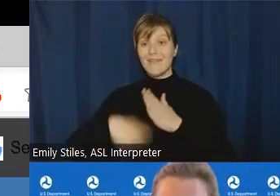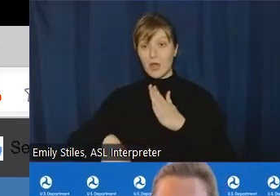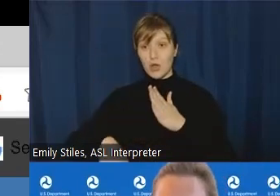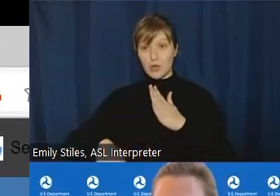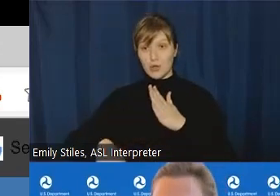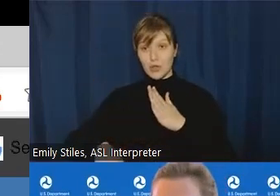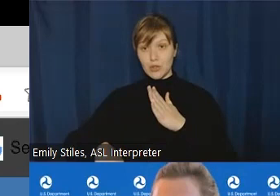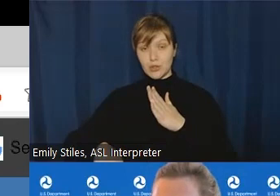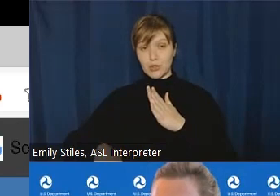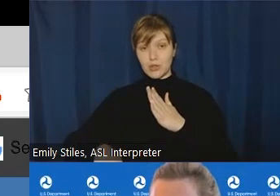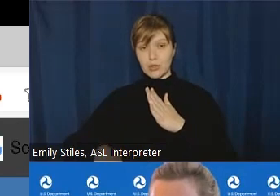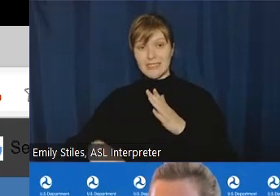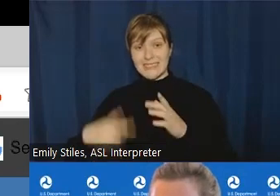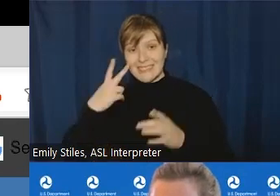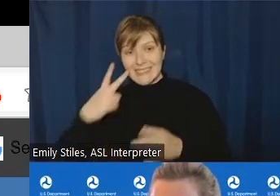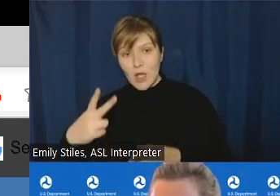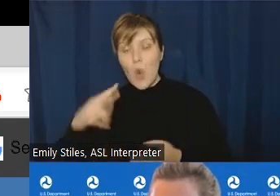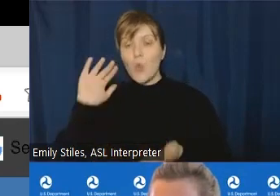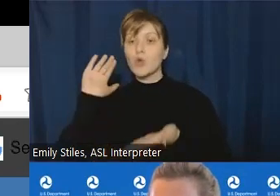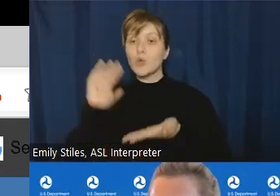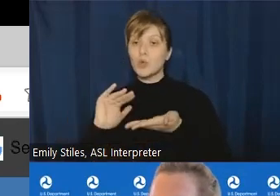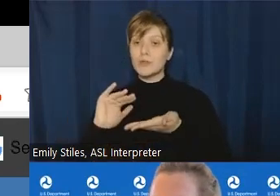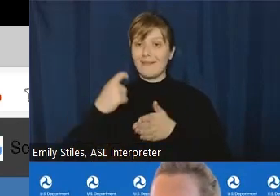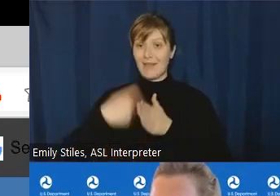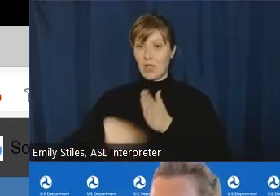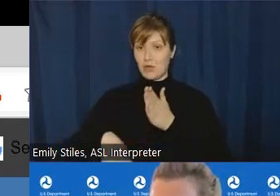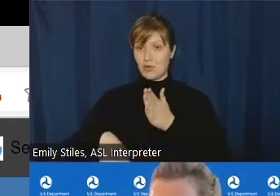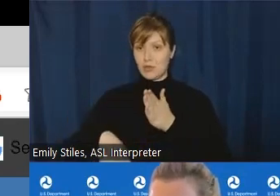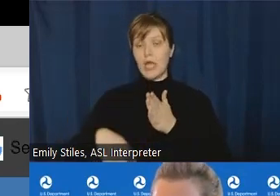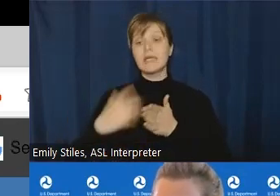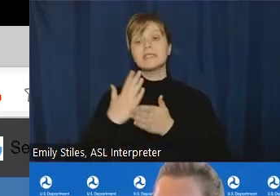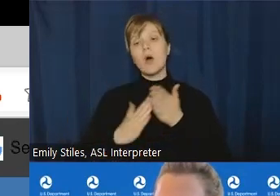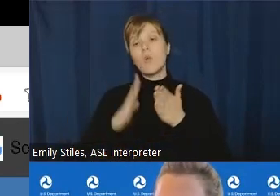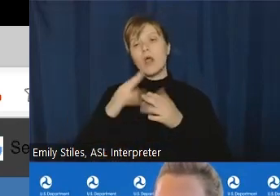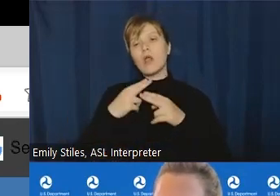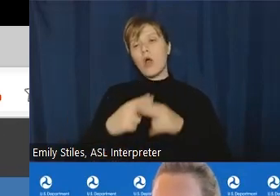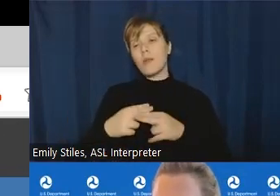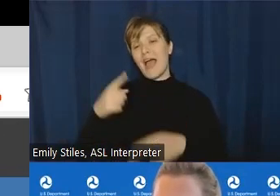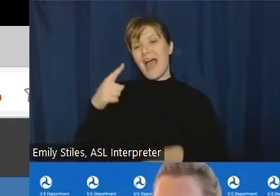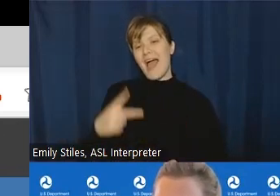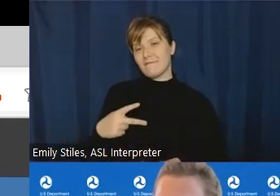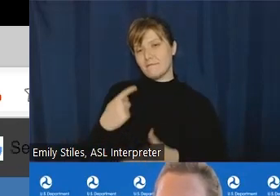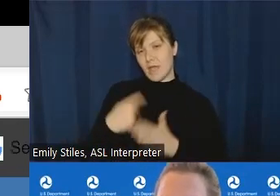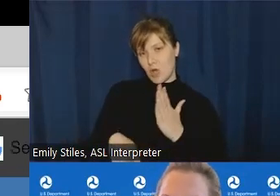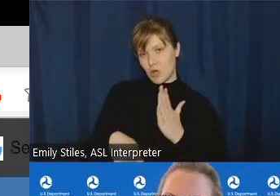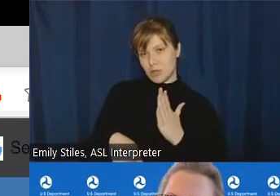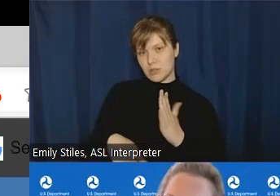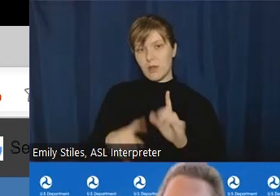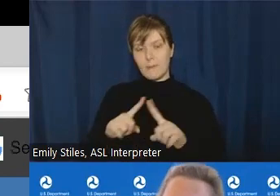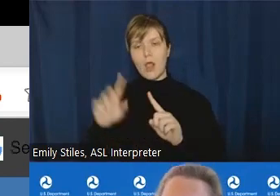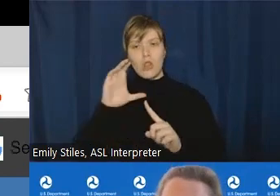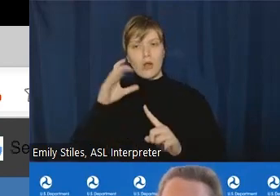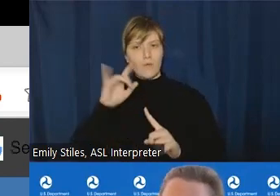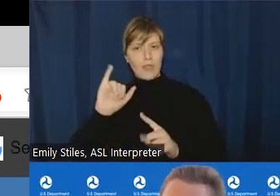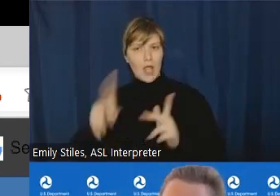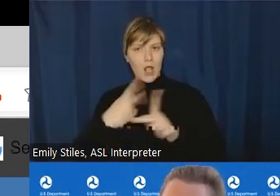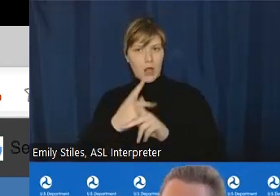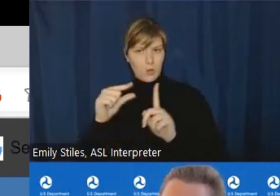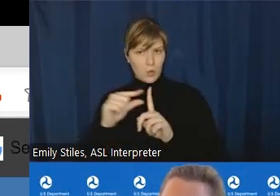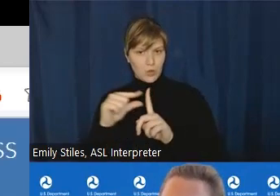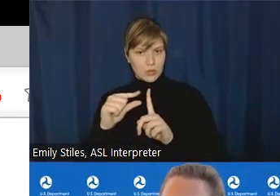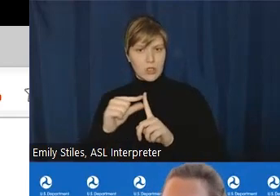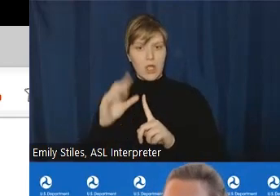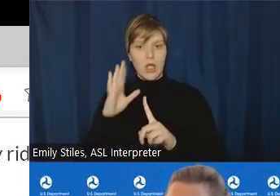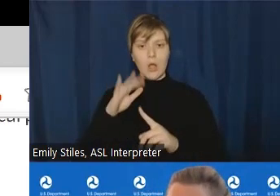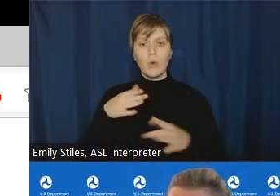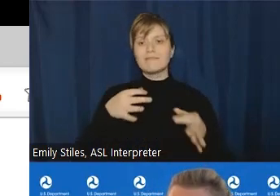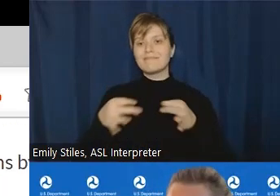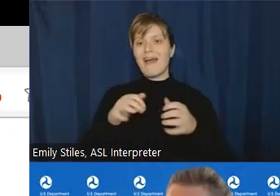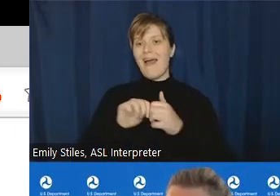right here it says “reduced fares” and it will tell you how to apply. In my community,